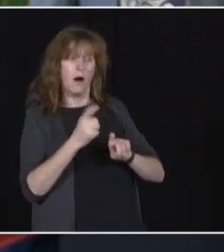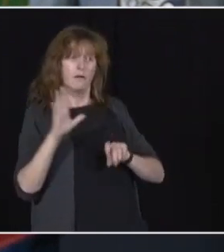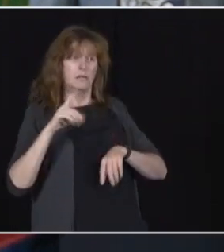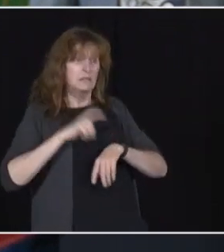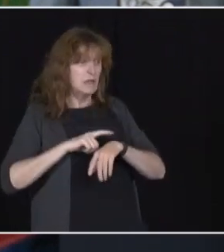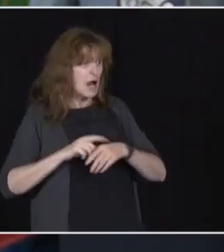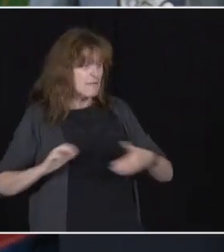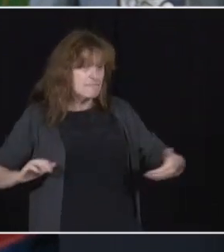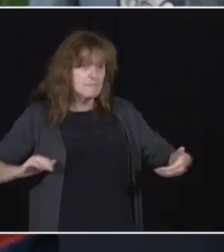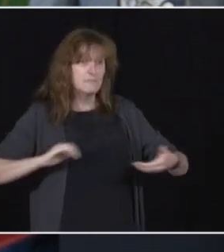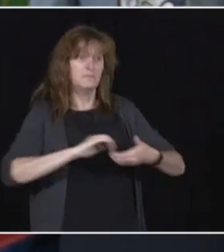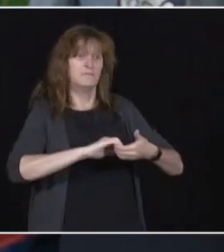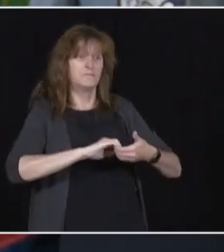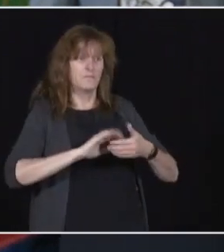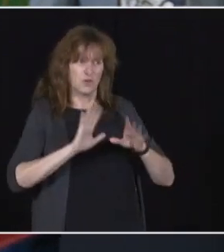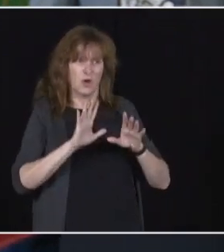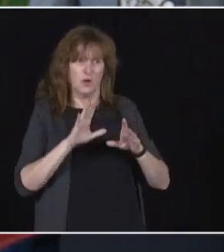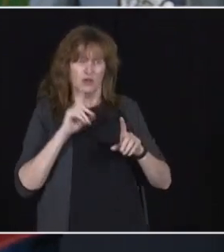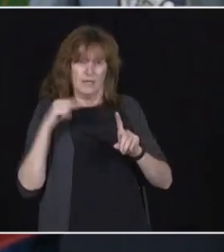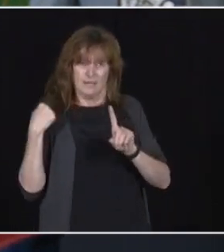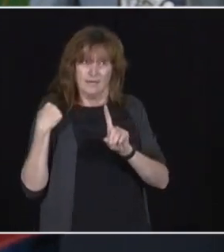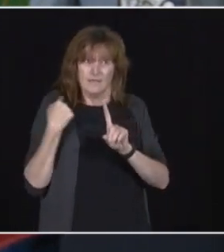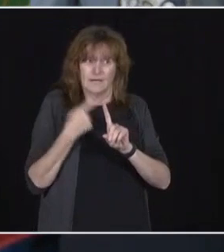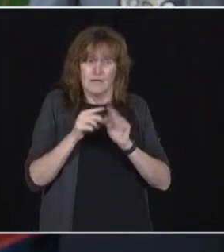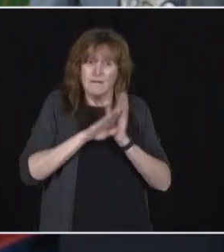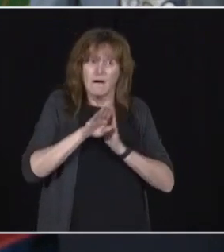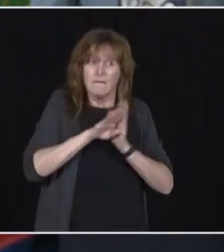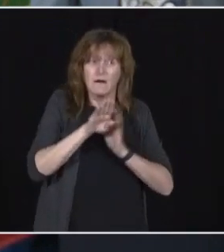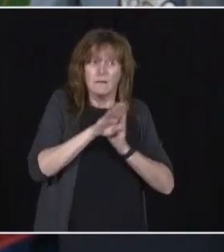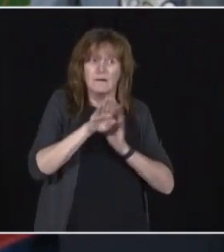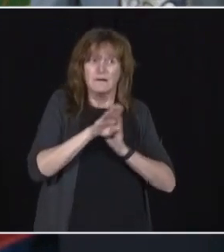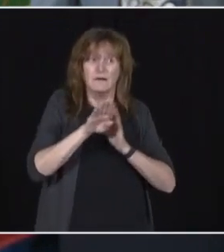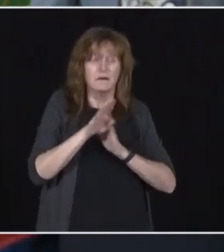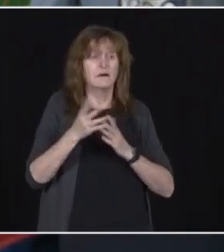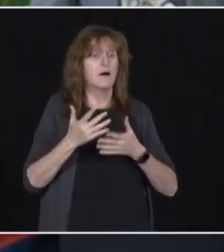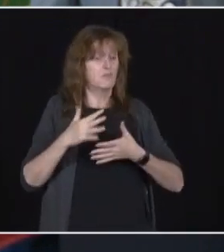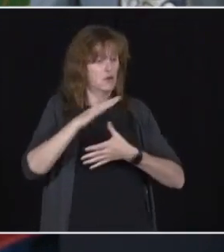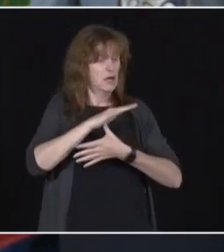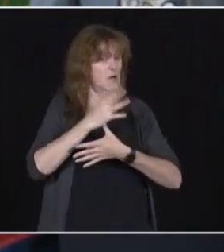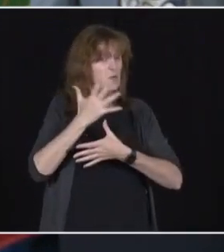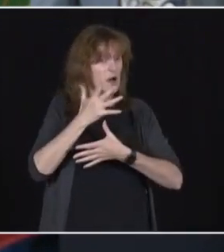We worked hand-in-hand with them. So this is been an ongoing process. Privacy was the number one concern.